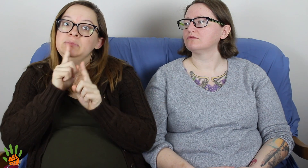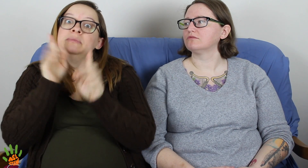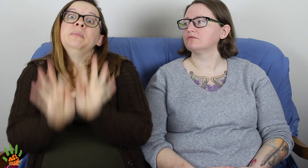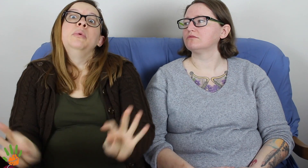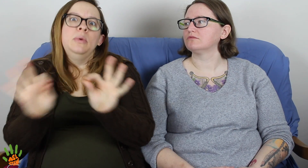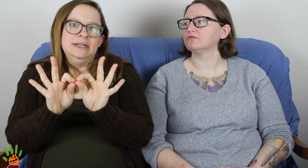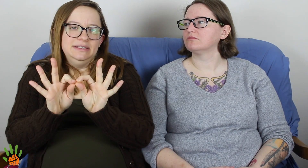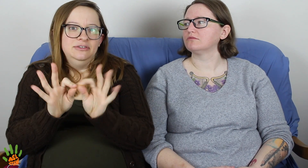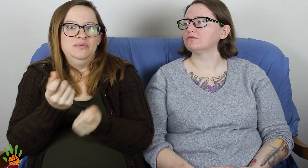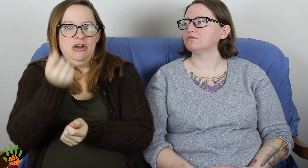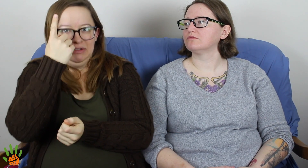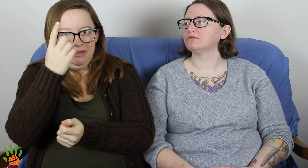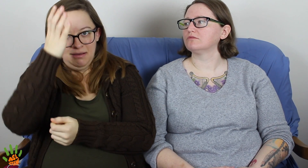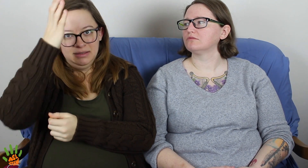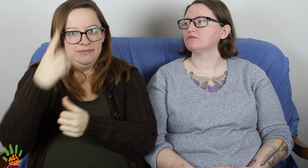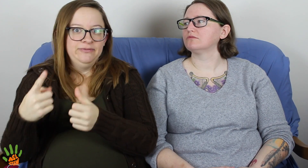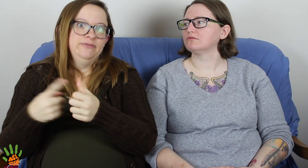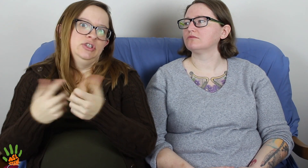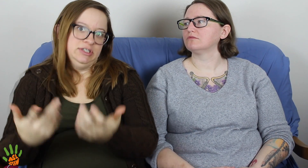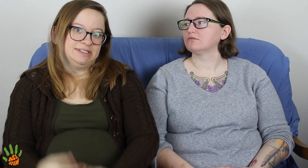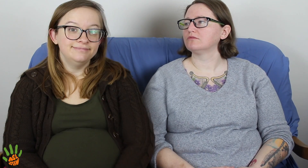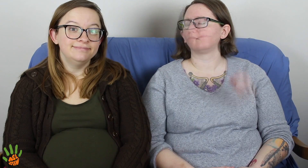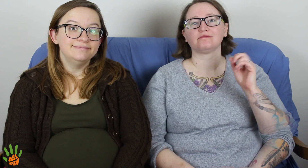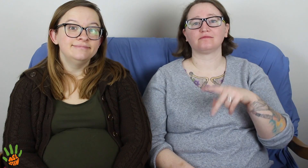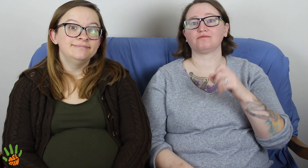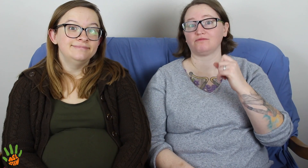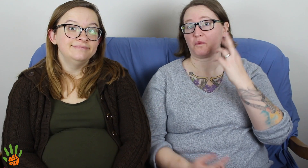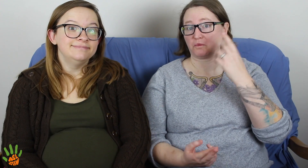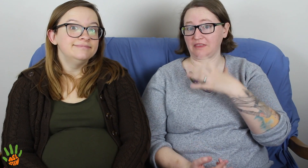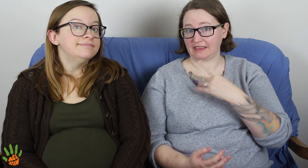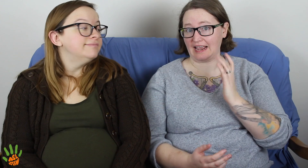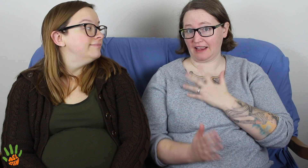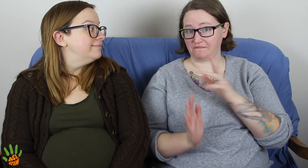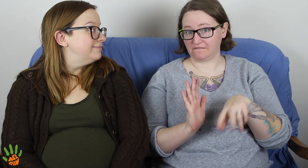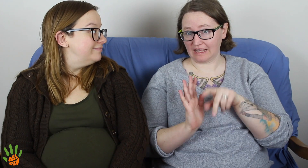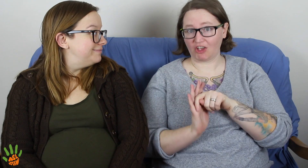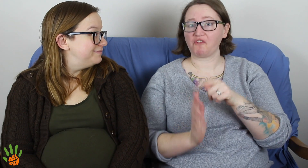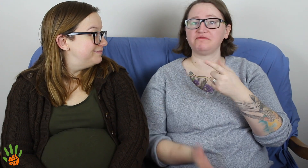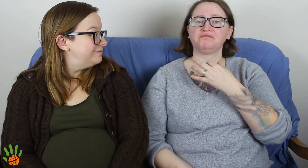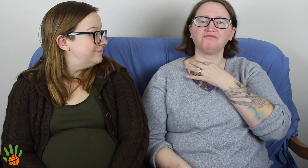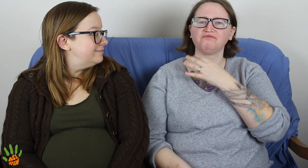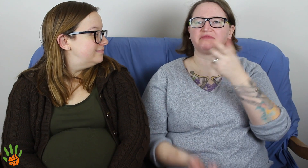But it's just really important you understand that concept first. Okay, hopefully you enjoyed the video.